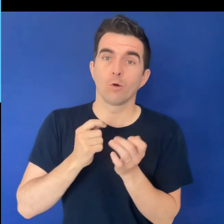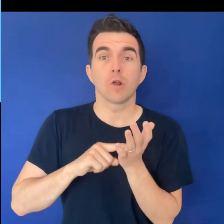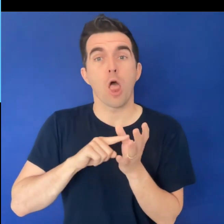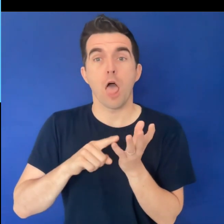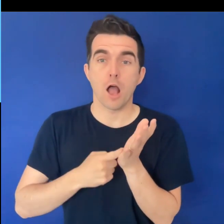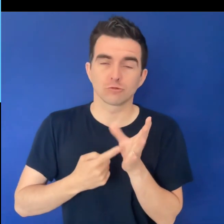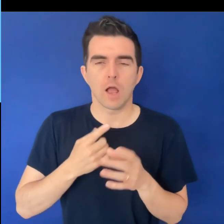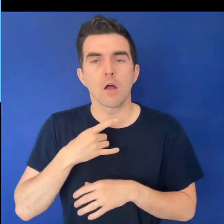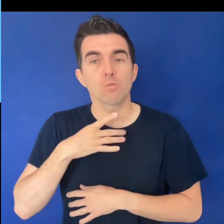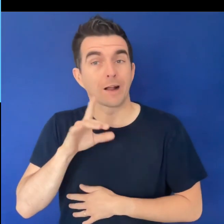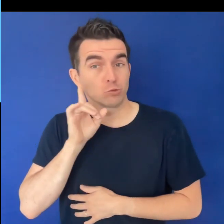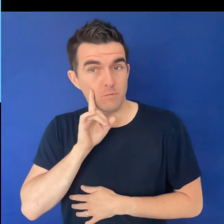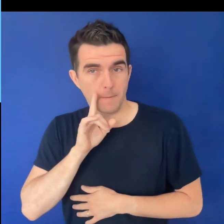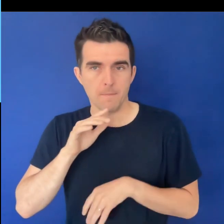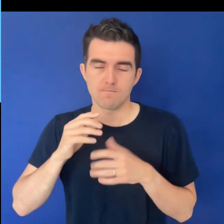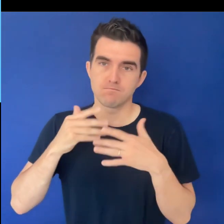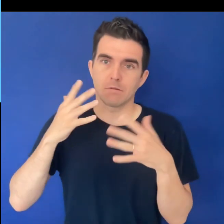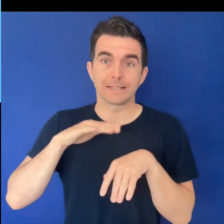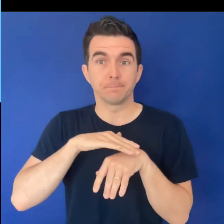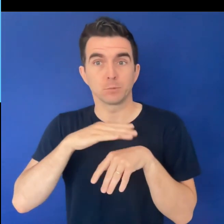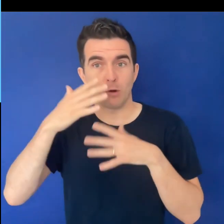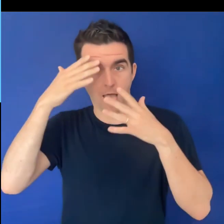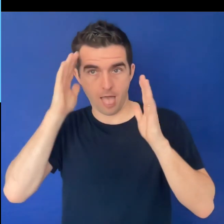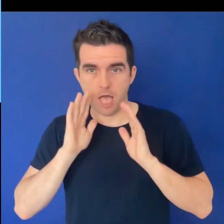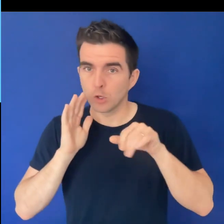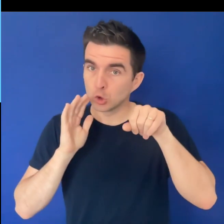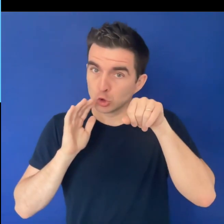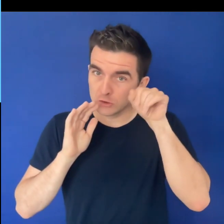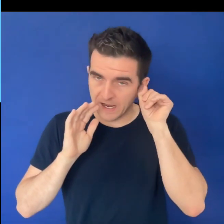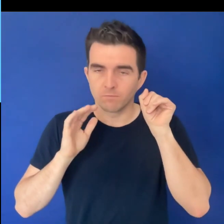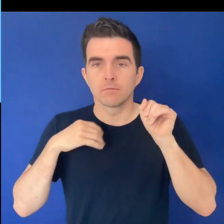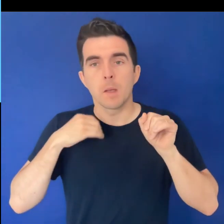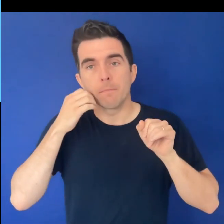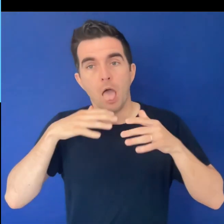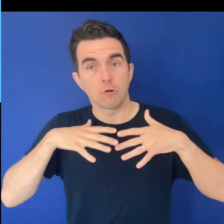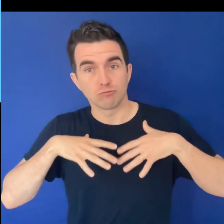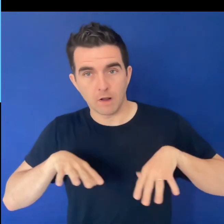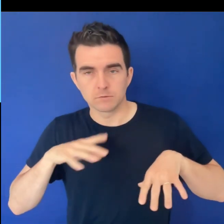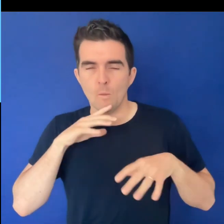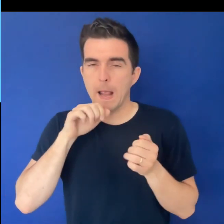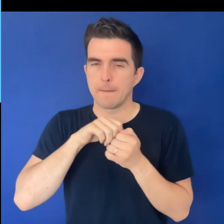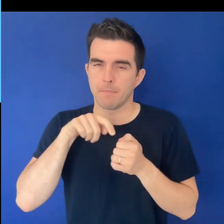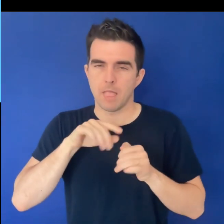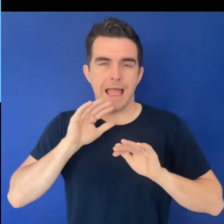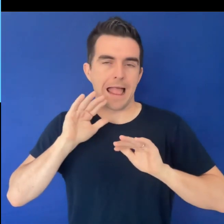I’m a white woman with bright blue hair, shaved on one side, wearing a plain black dress. I’ll keep this introduction brief,